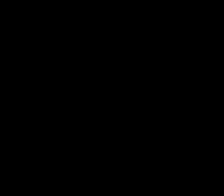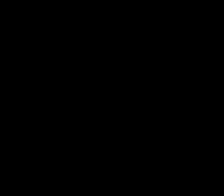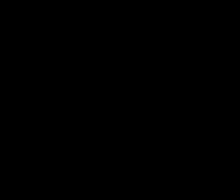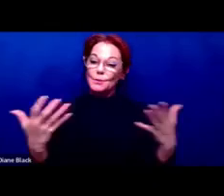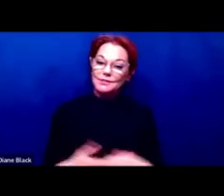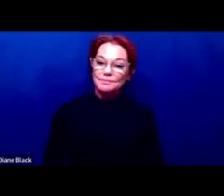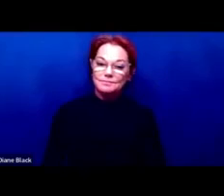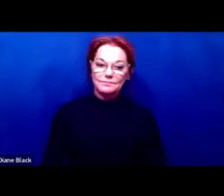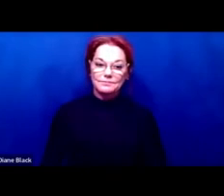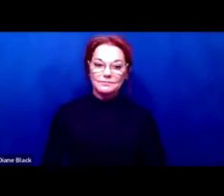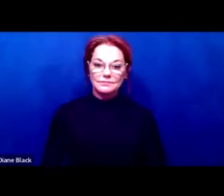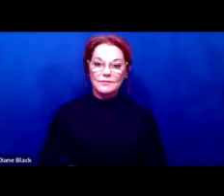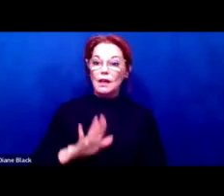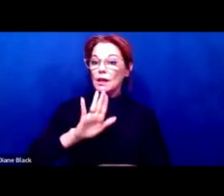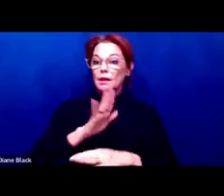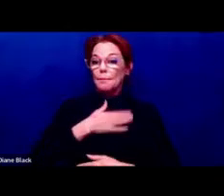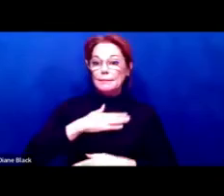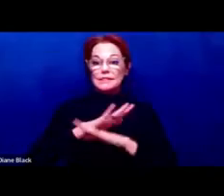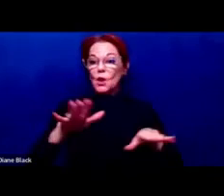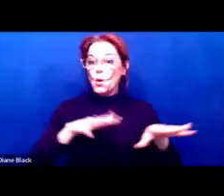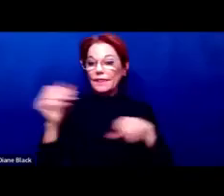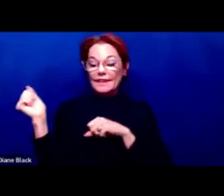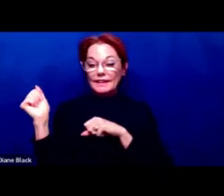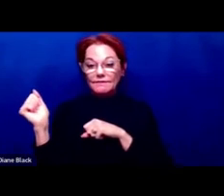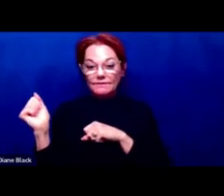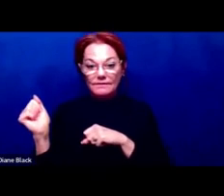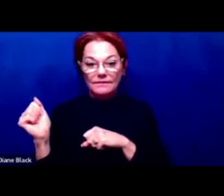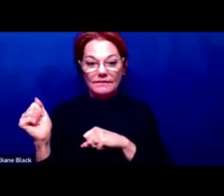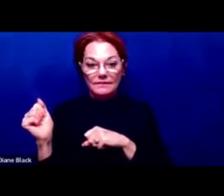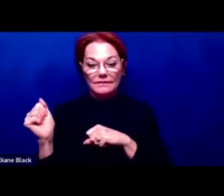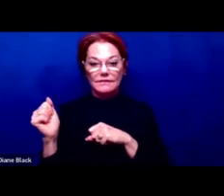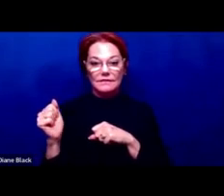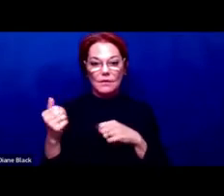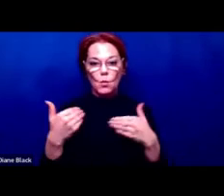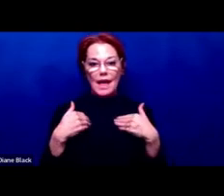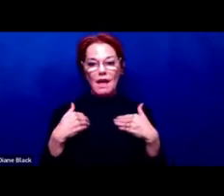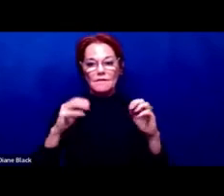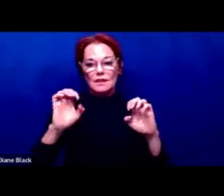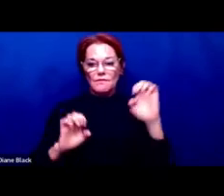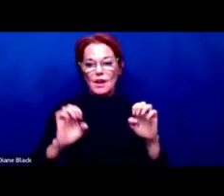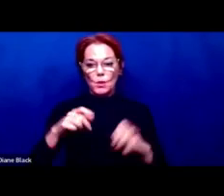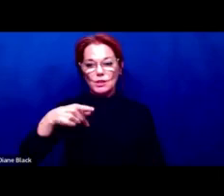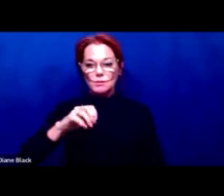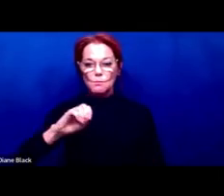Thank Terry Camacho-Gonsalves: you, please don't leave. We want to do a evaluation poll at the end. But first, we'll have a shake up